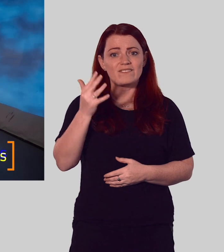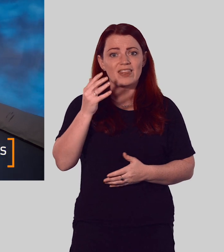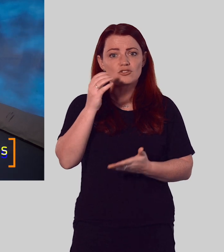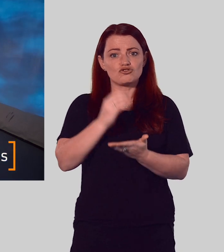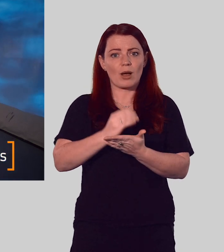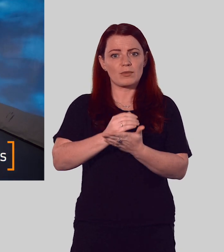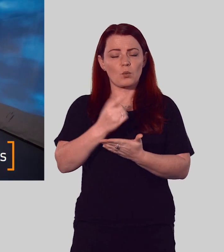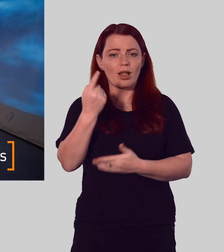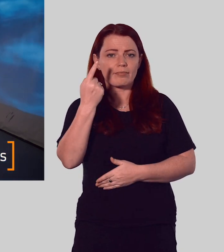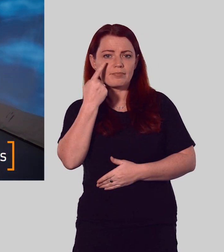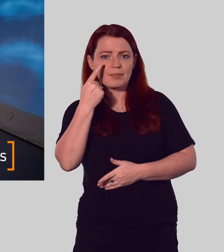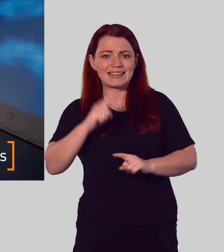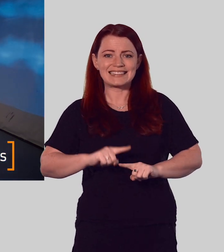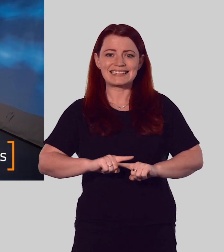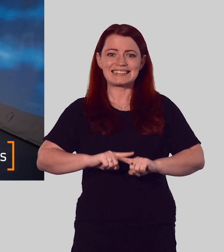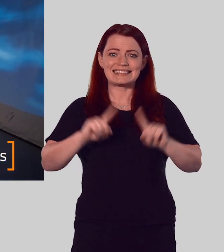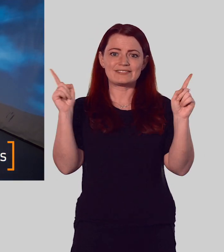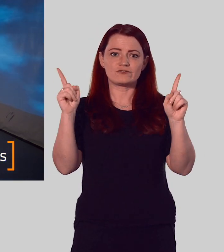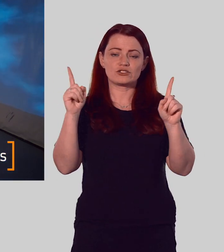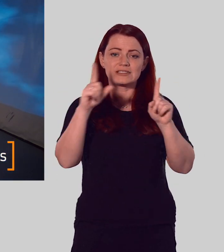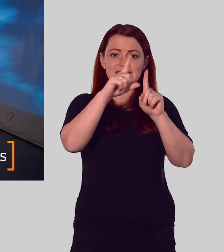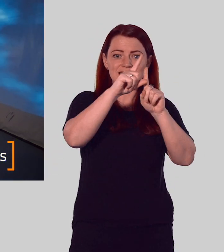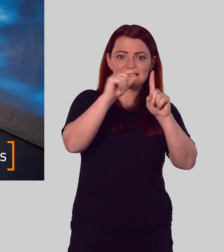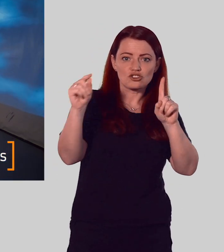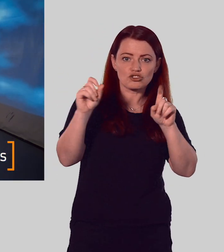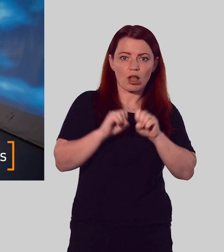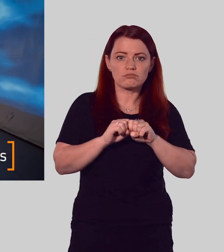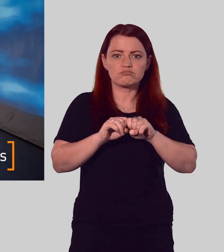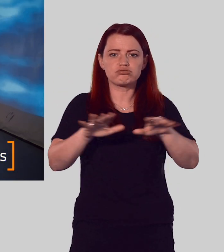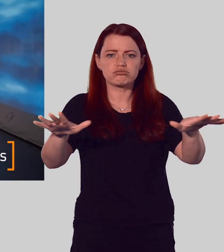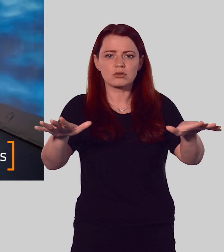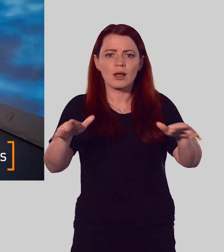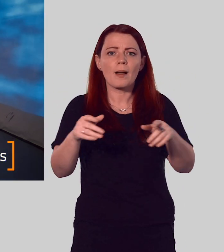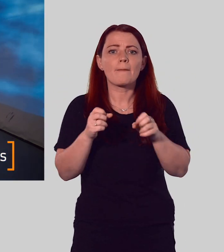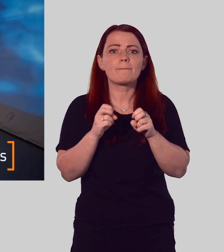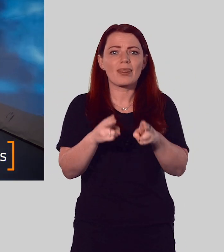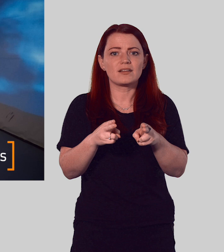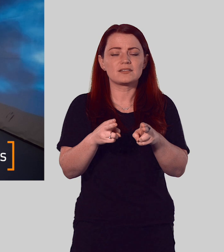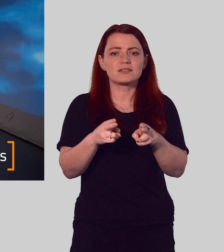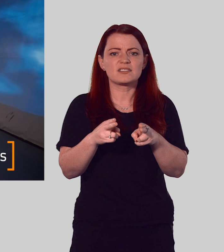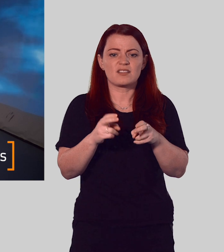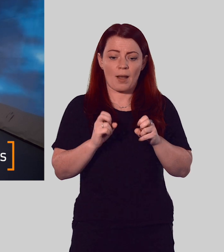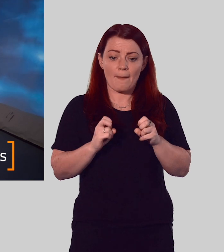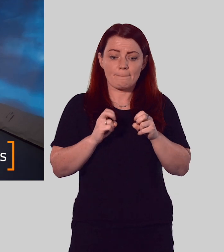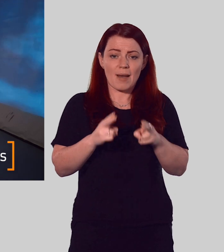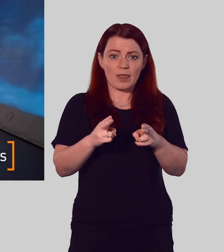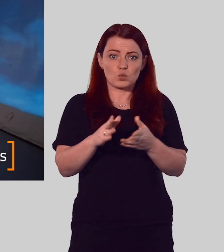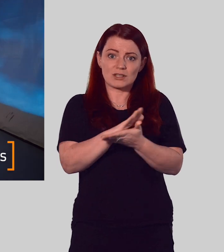digital distribution methods and in particular methods that allow different types of engagement with an